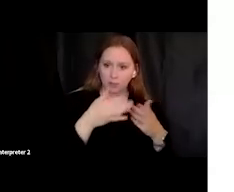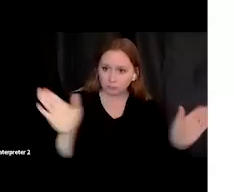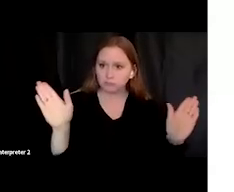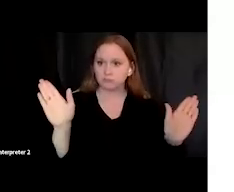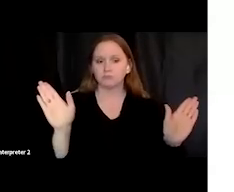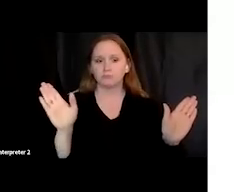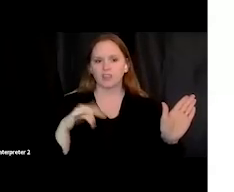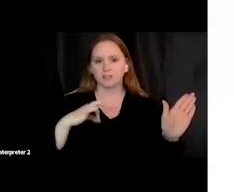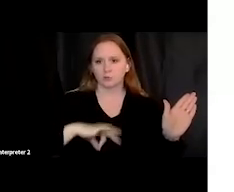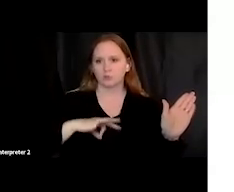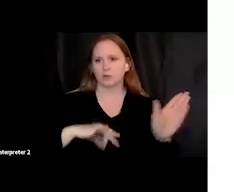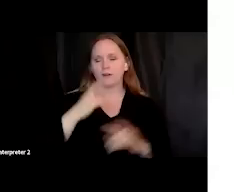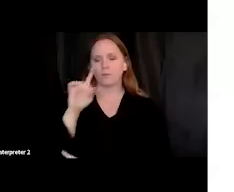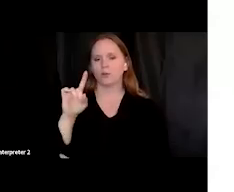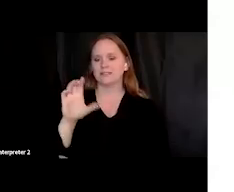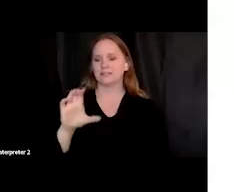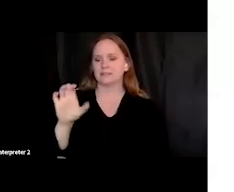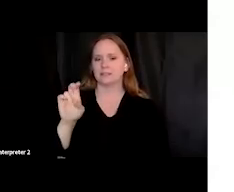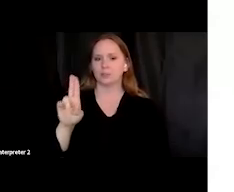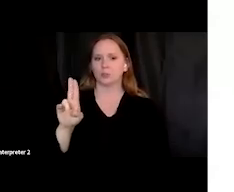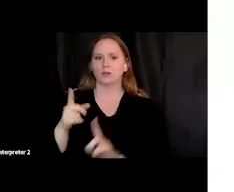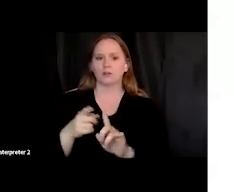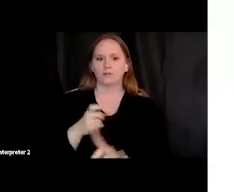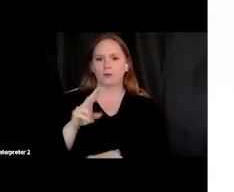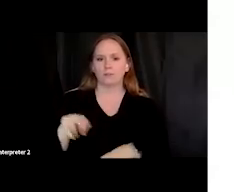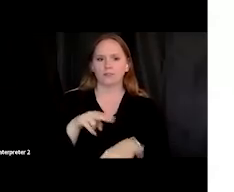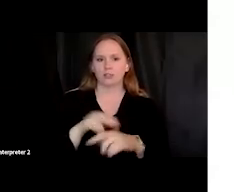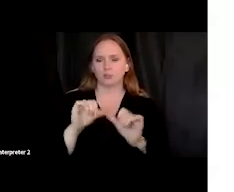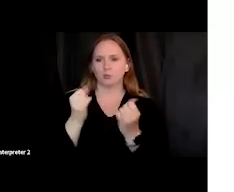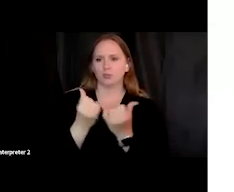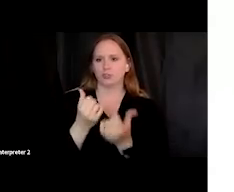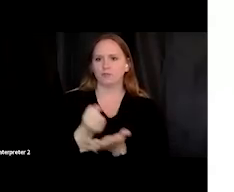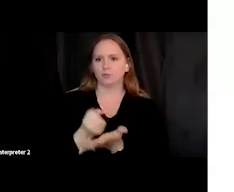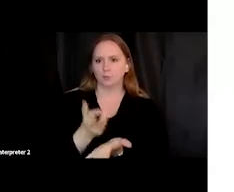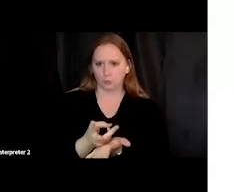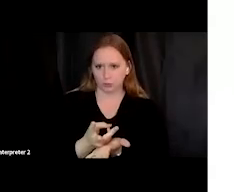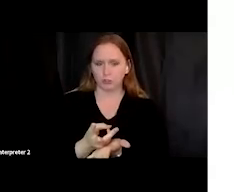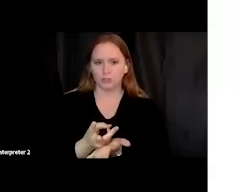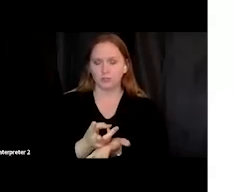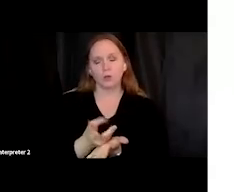for CEUs from the National Association of Social Workers. So stay tuned. If you are not on our listserv,